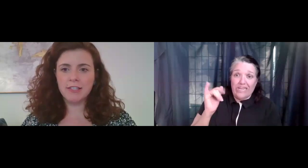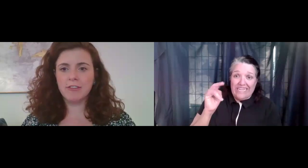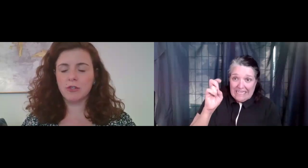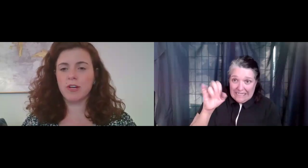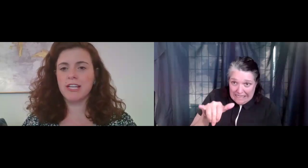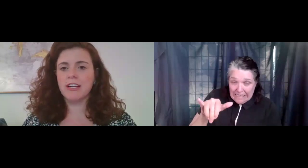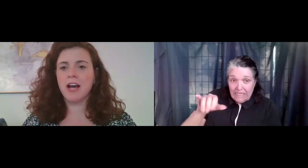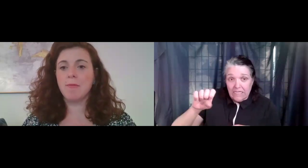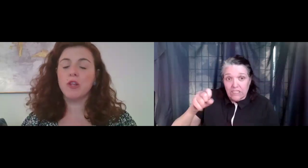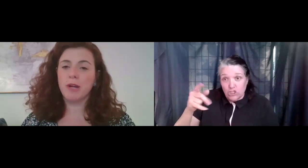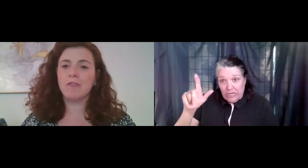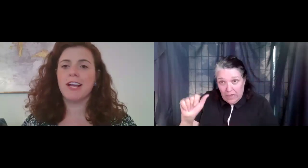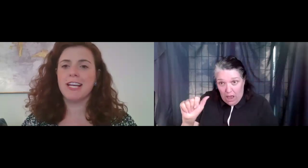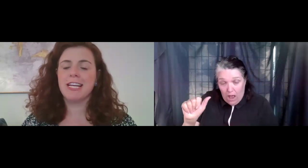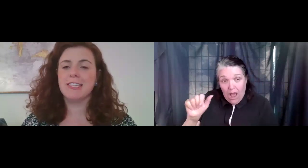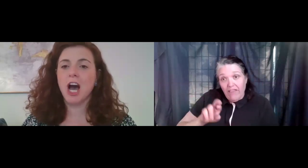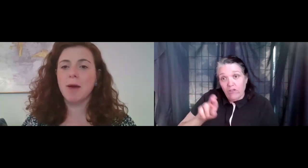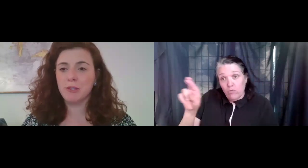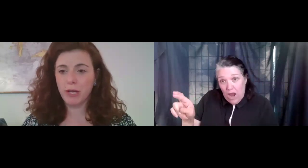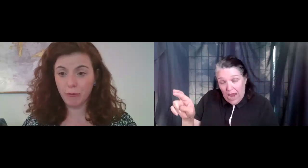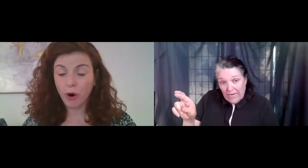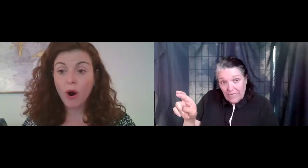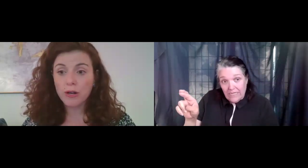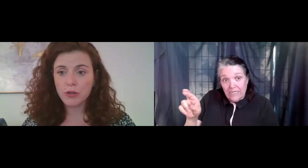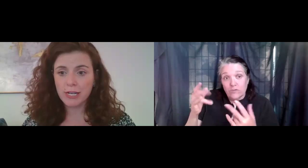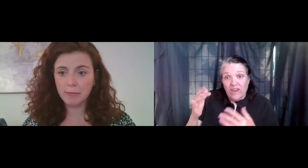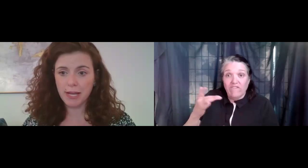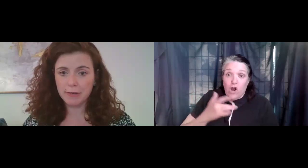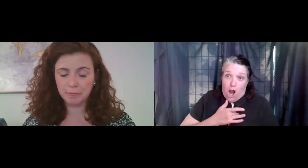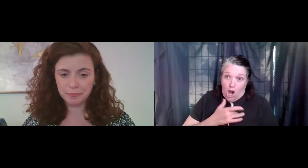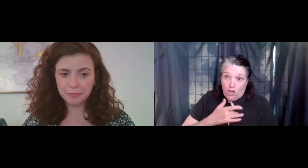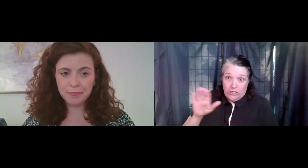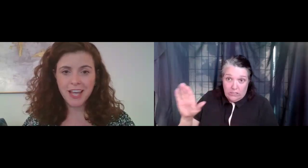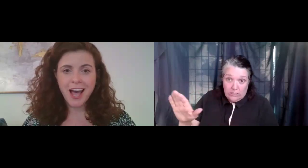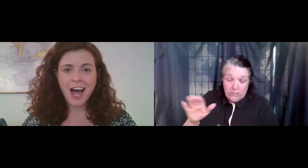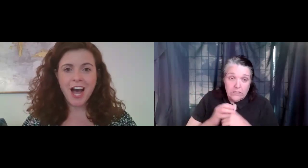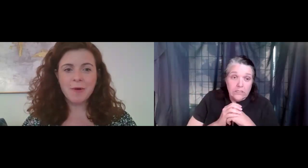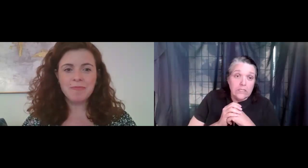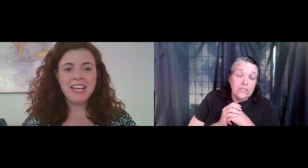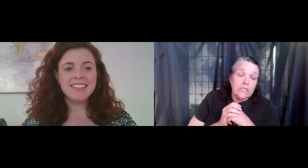hand of the screen, all the way to the right in the top, is waiting for a heart transplant.